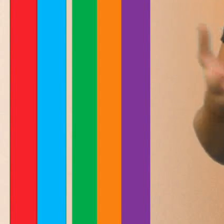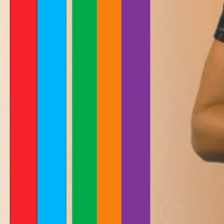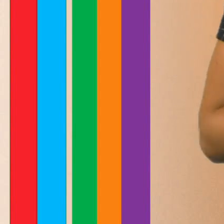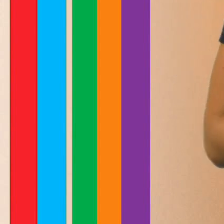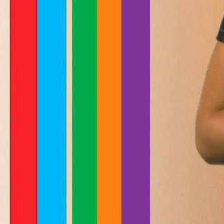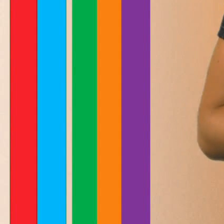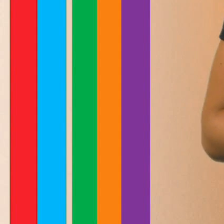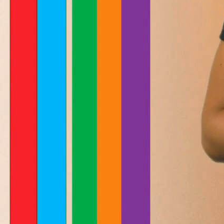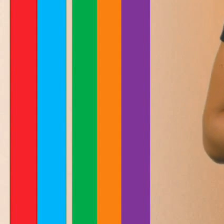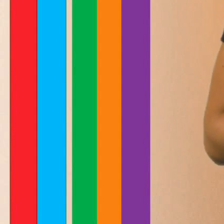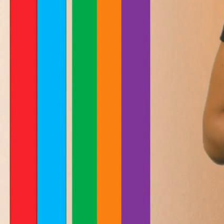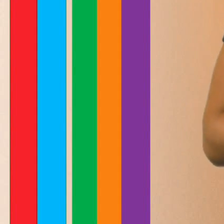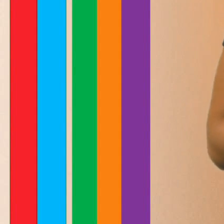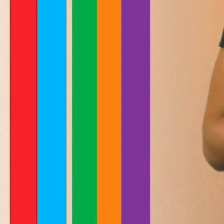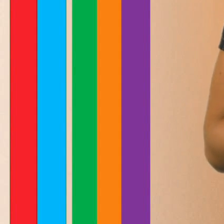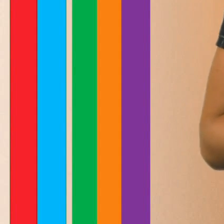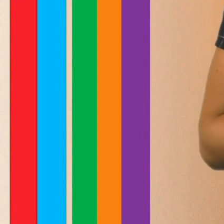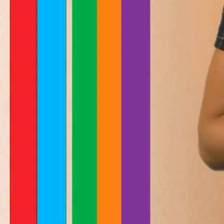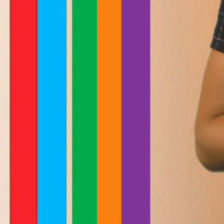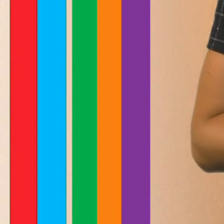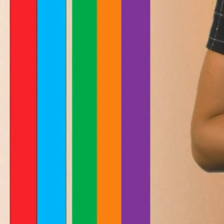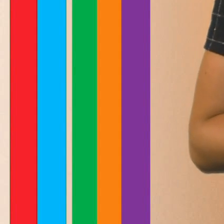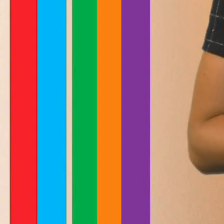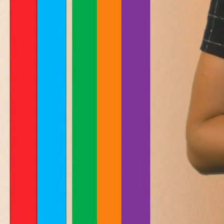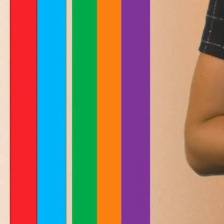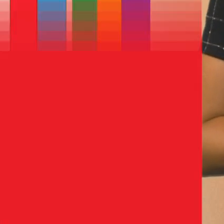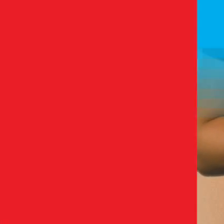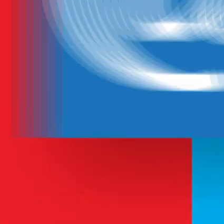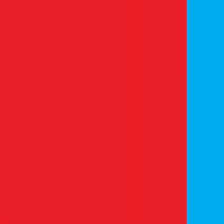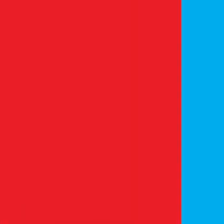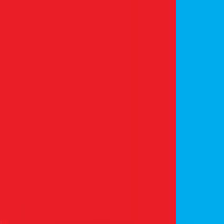and how we can share into equal groups. Shall we begin?